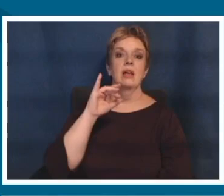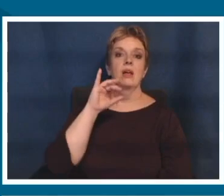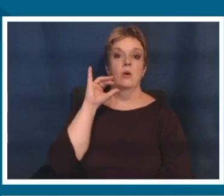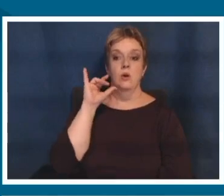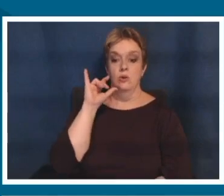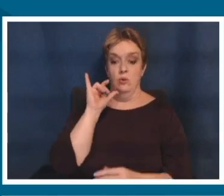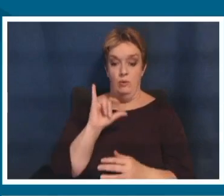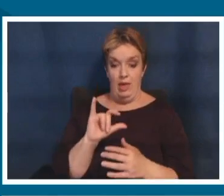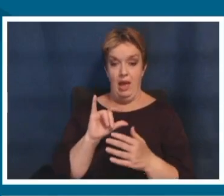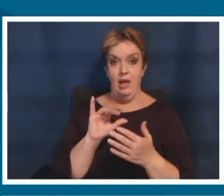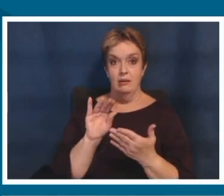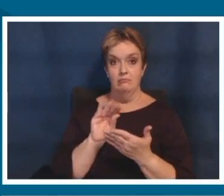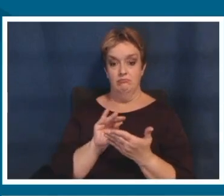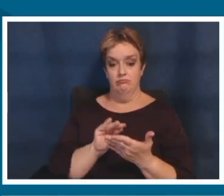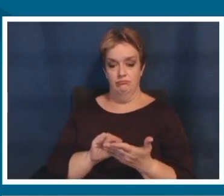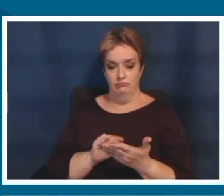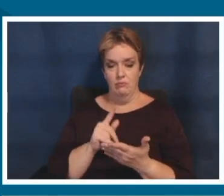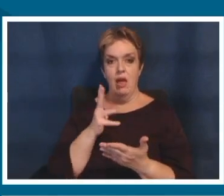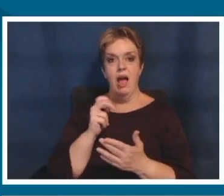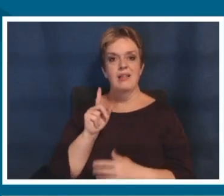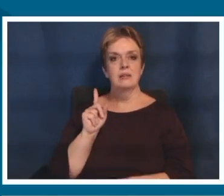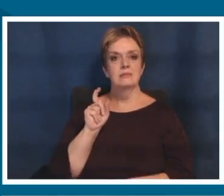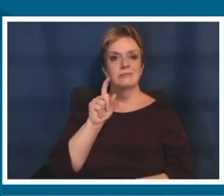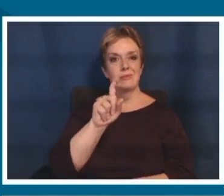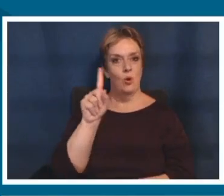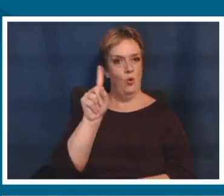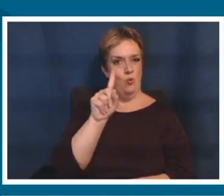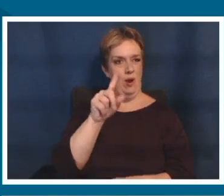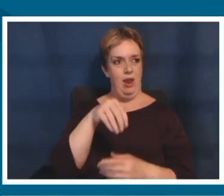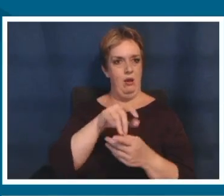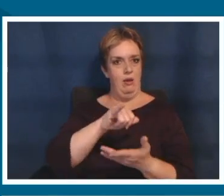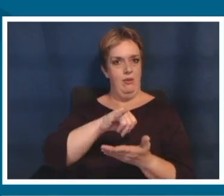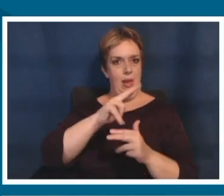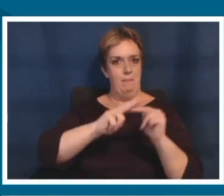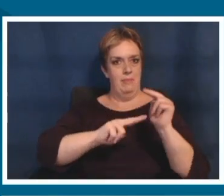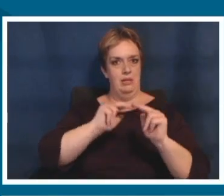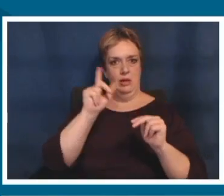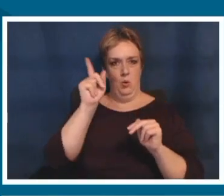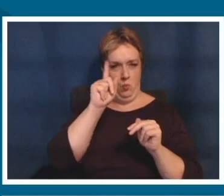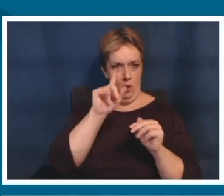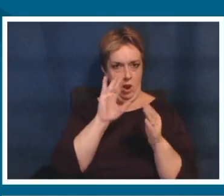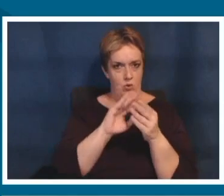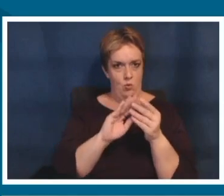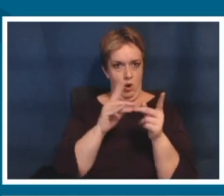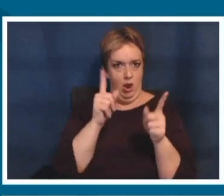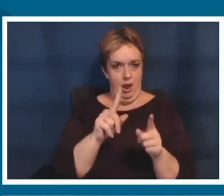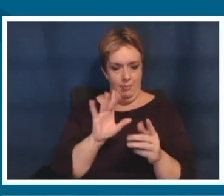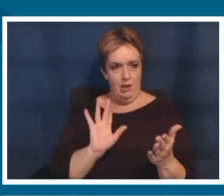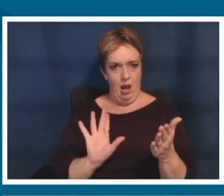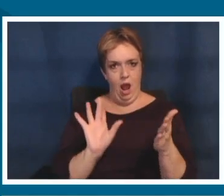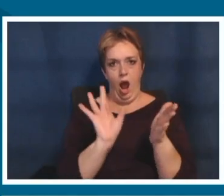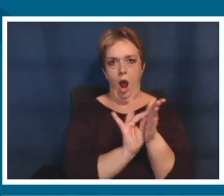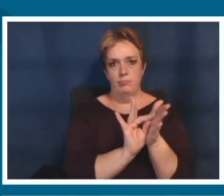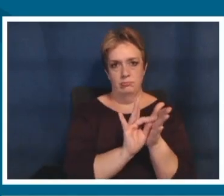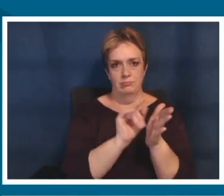unfolded and so i have one to share with you if you want to go to the next slide there